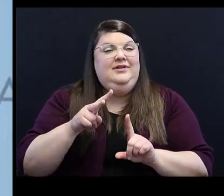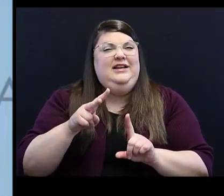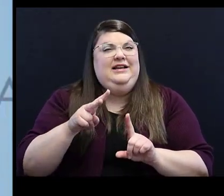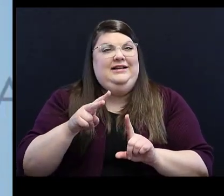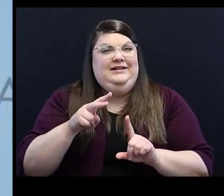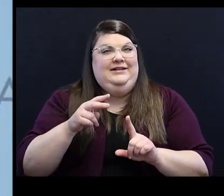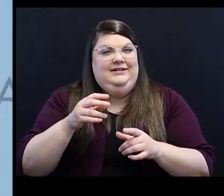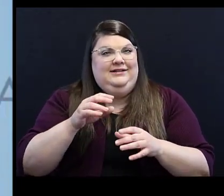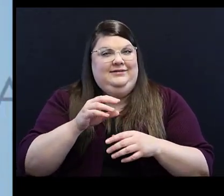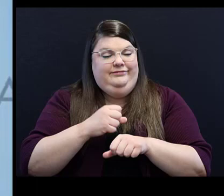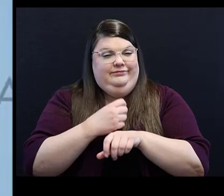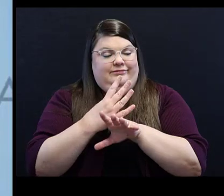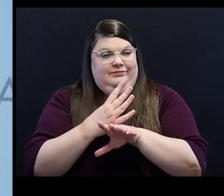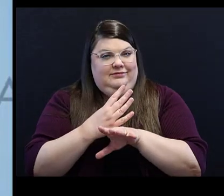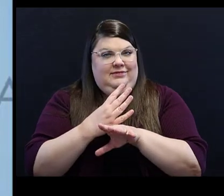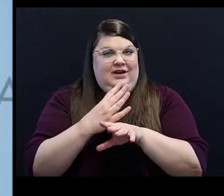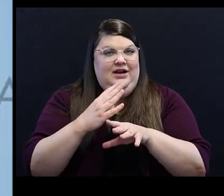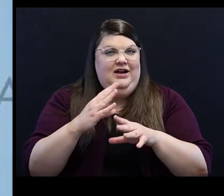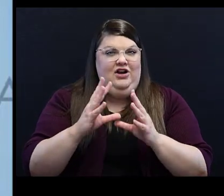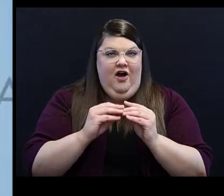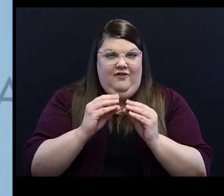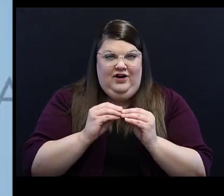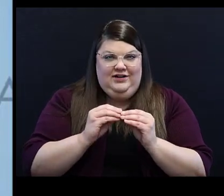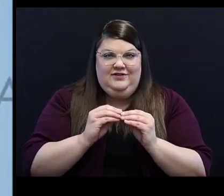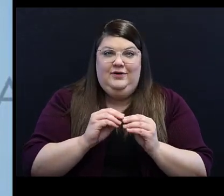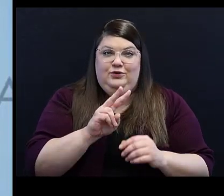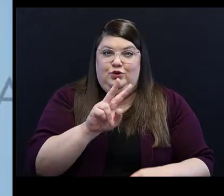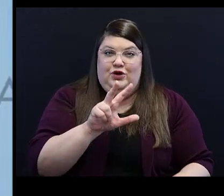3:30 PM Eastern Time.